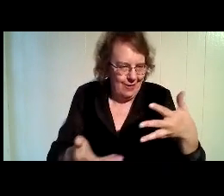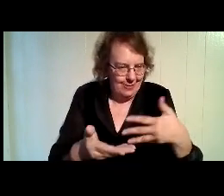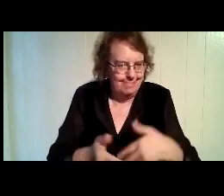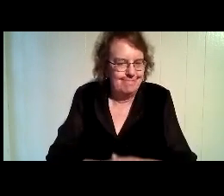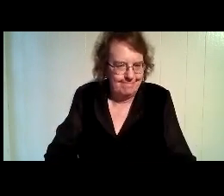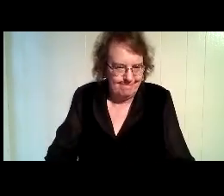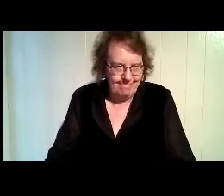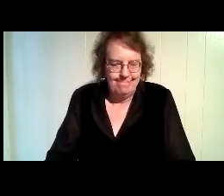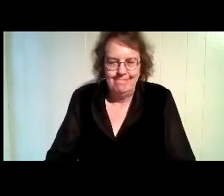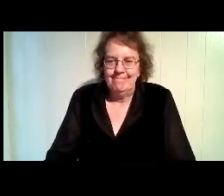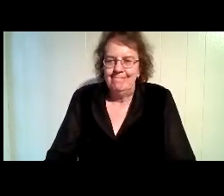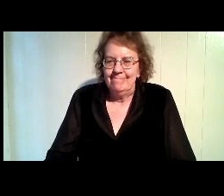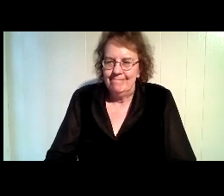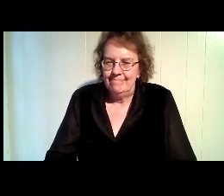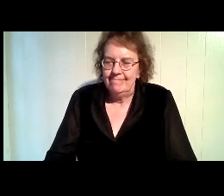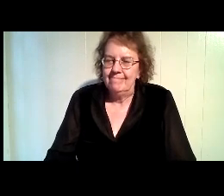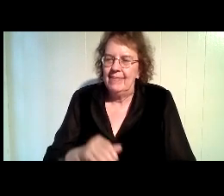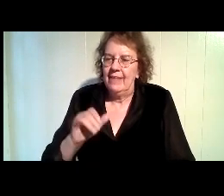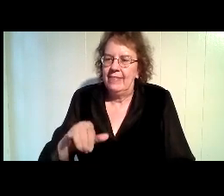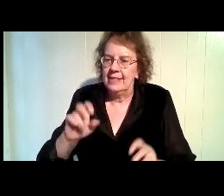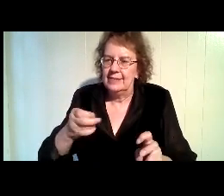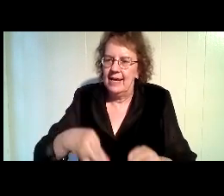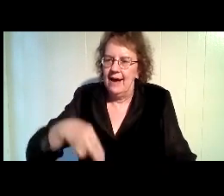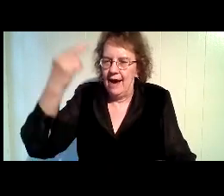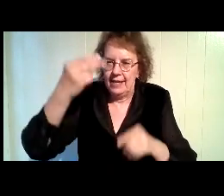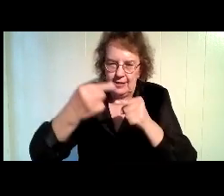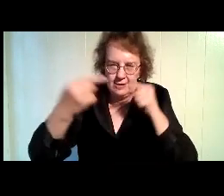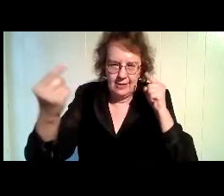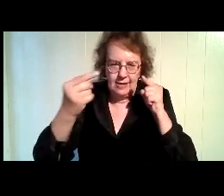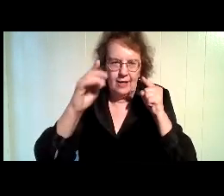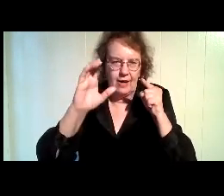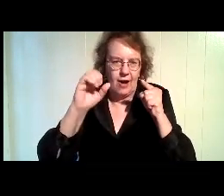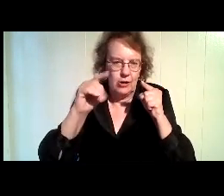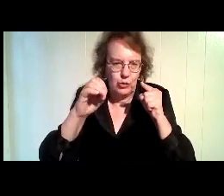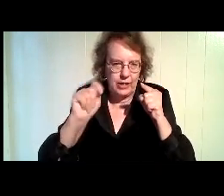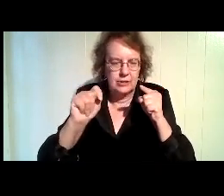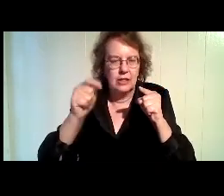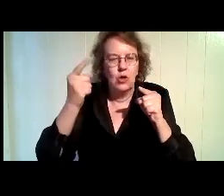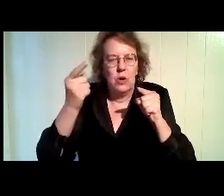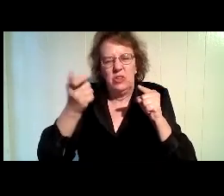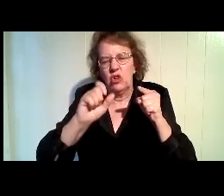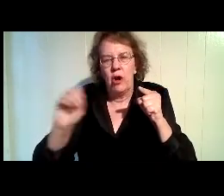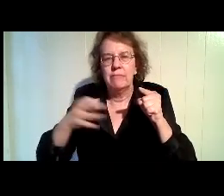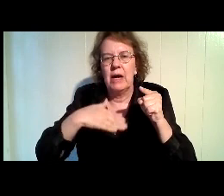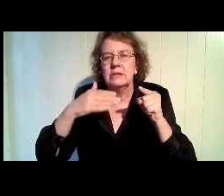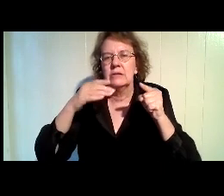So that is the high contrast. I'm going to turn it off so my screen is going to go dark again as it goes back to the original settings.